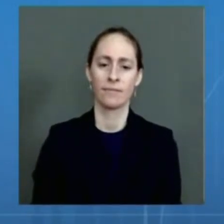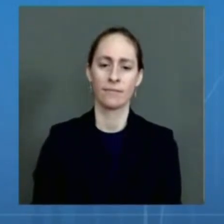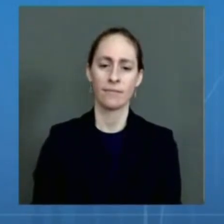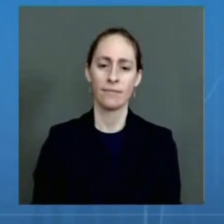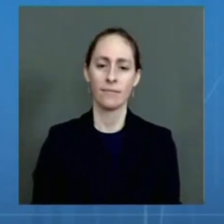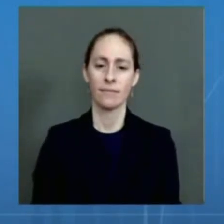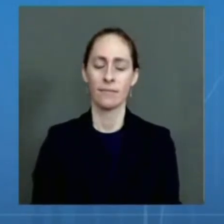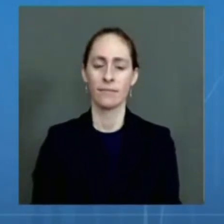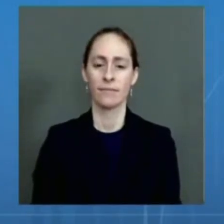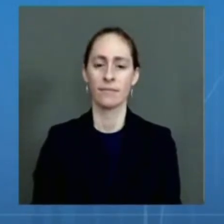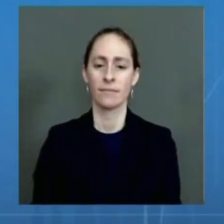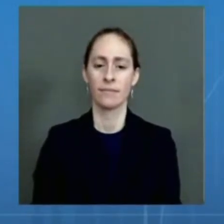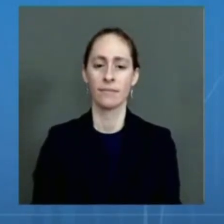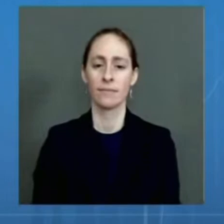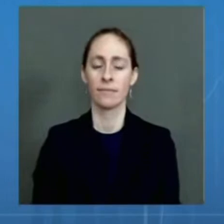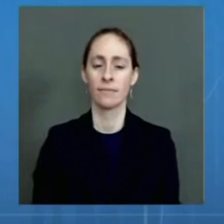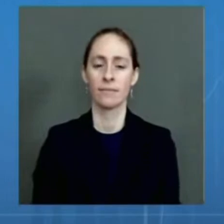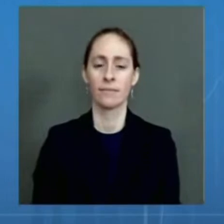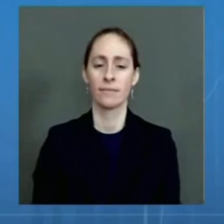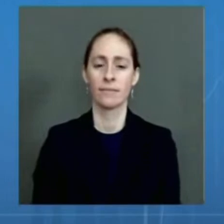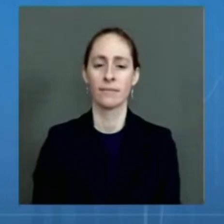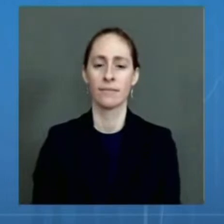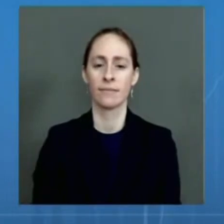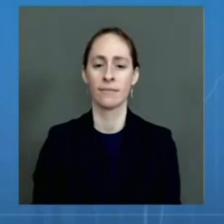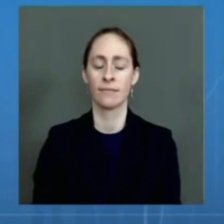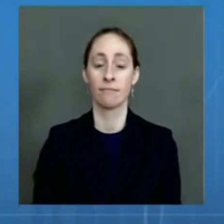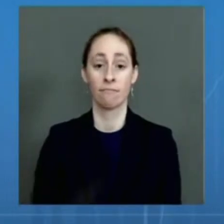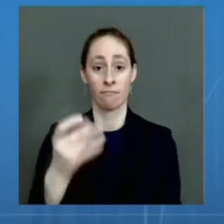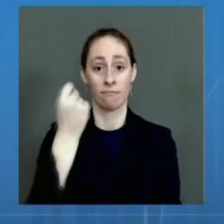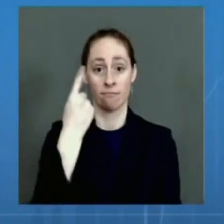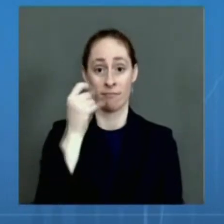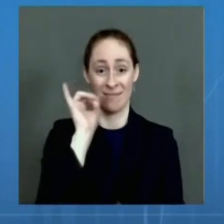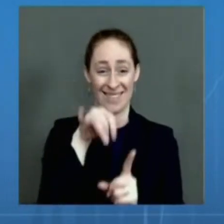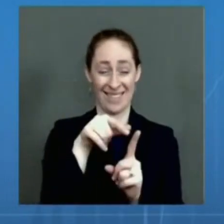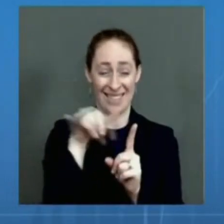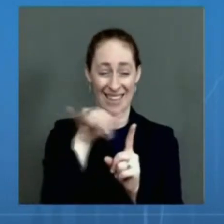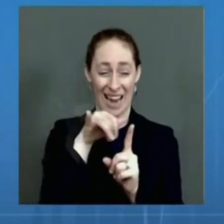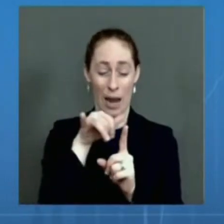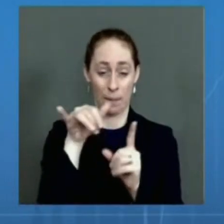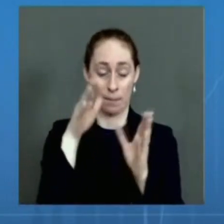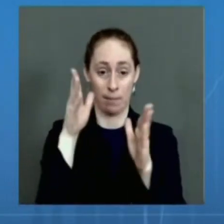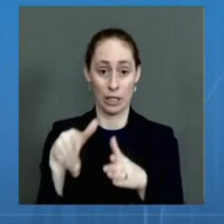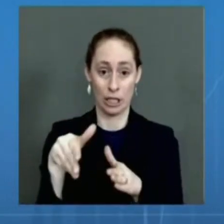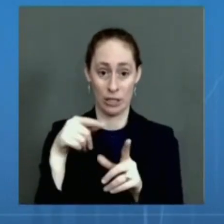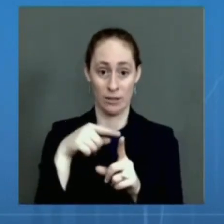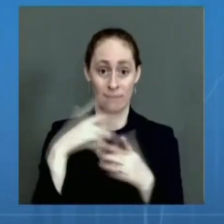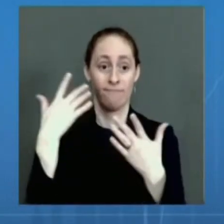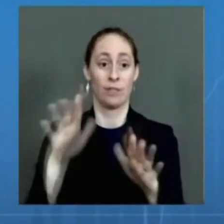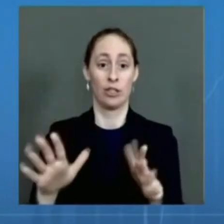WHO IS CON VOLUNTEER YESENT BUT YOU BOOST THAT PERSON NOW WITH